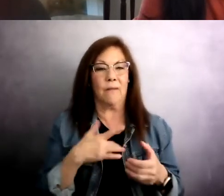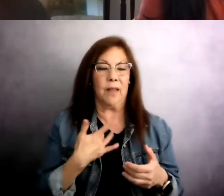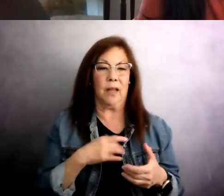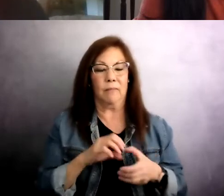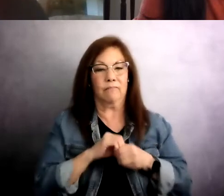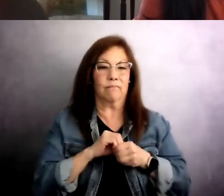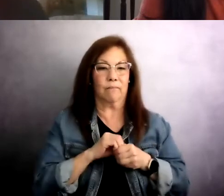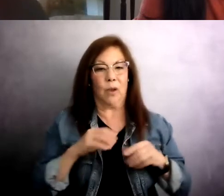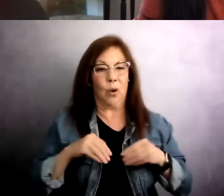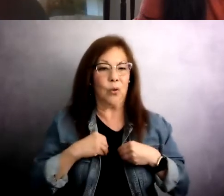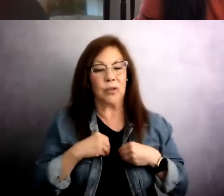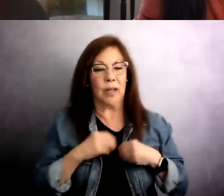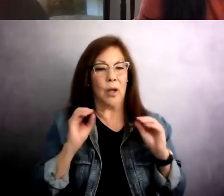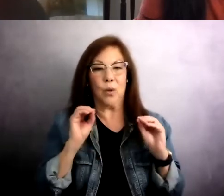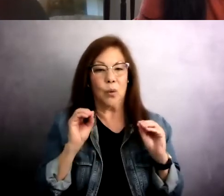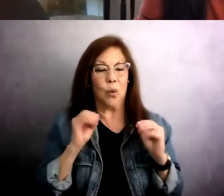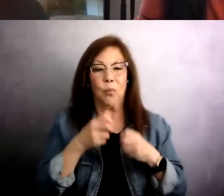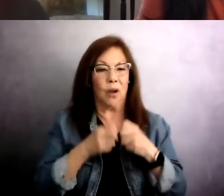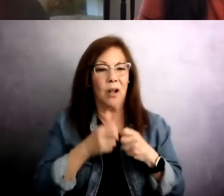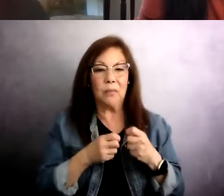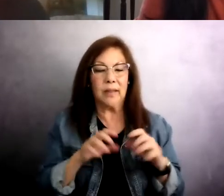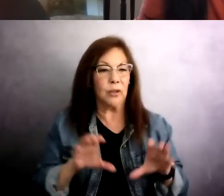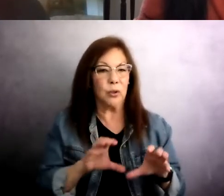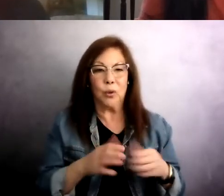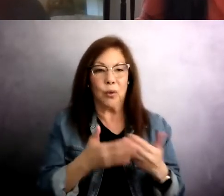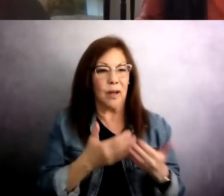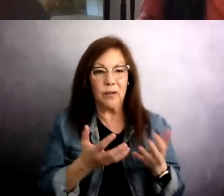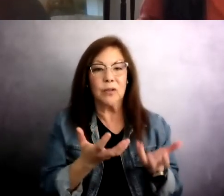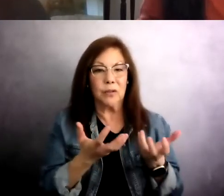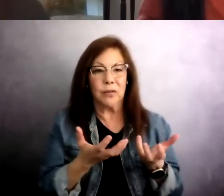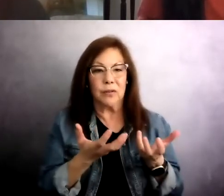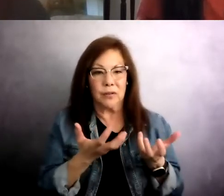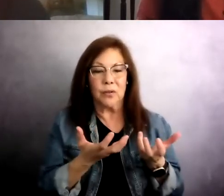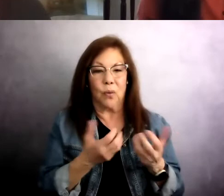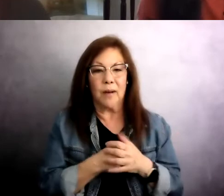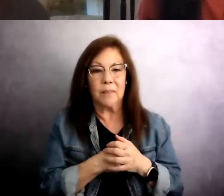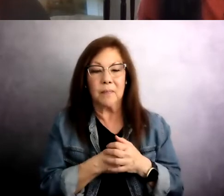she had absolutely no problem doing what she was doing -- doing what she did. I've seen